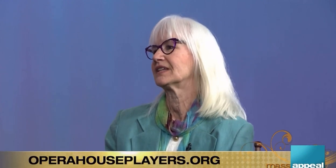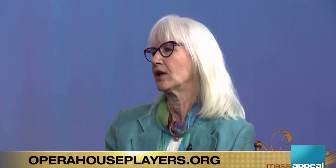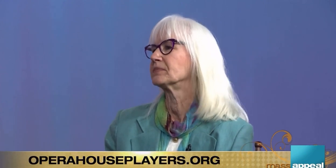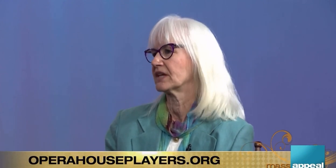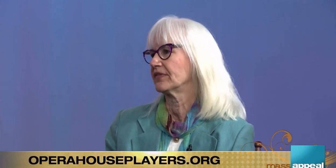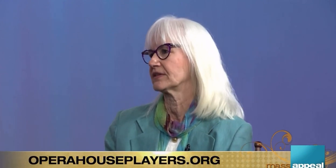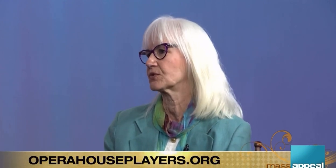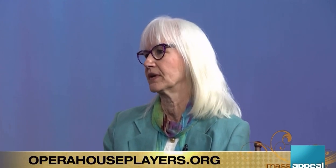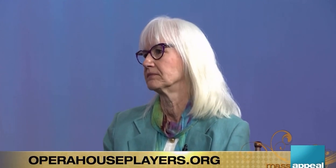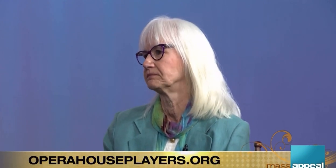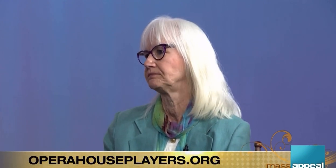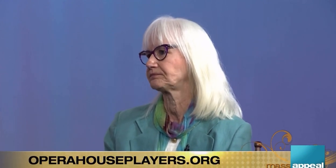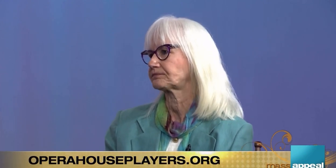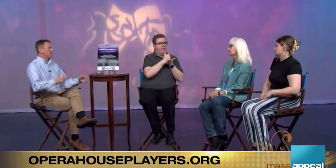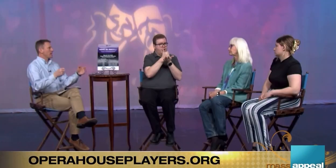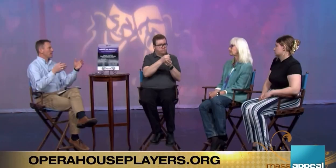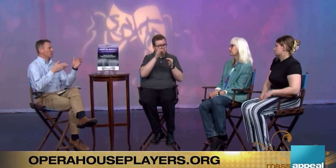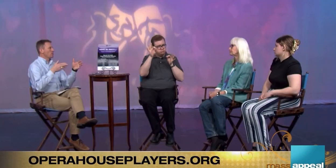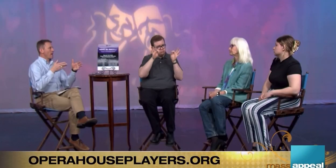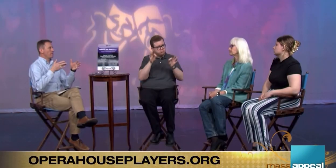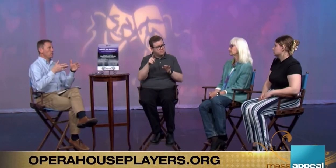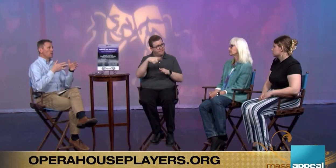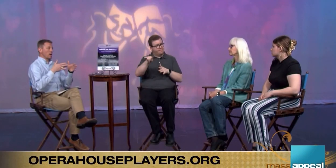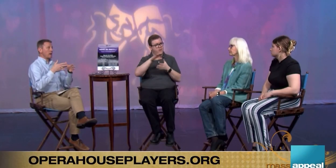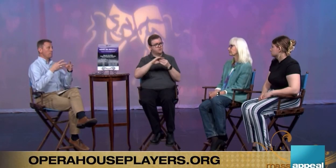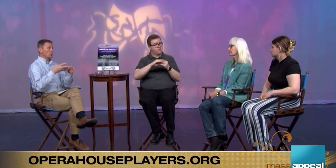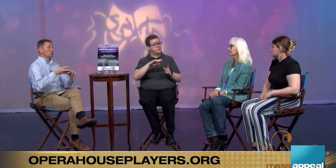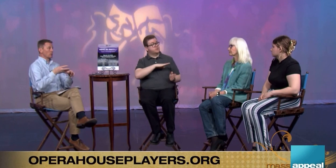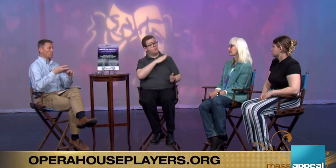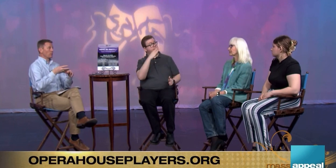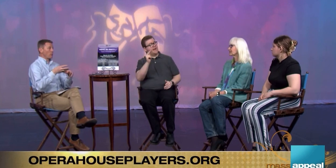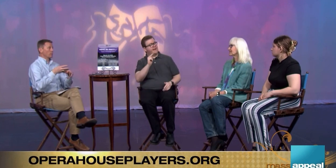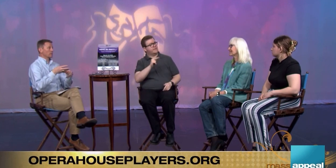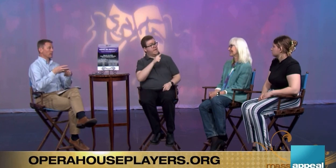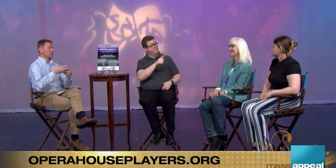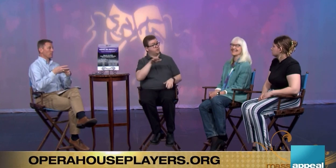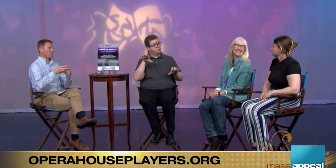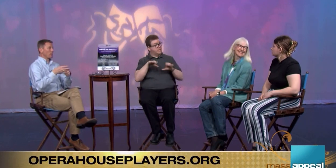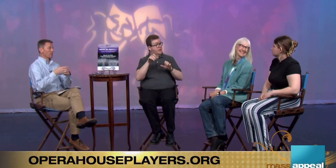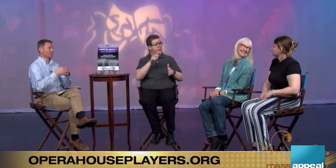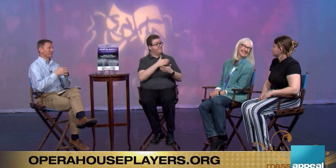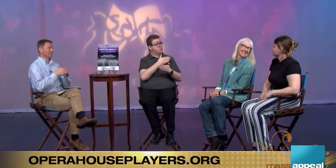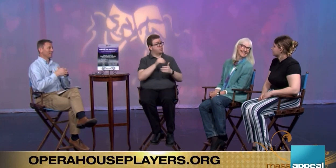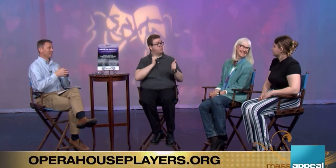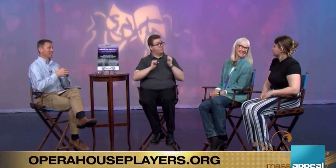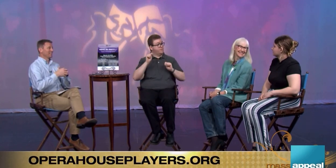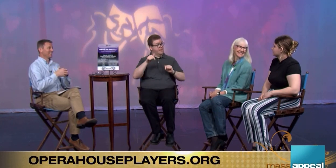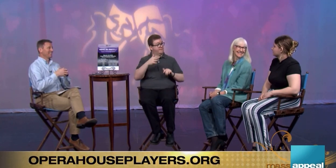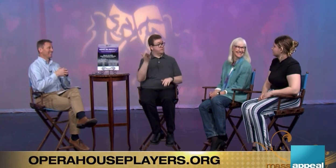help tell that story. So Niki let me ask you, have you done a musical performance like this before?